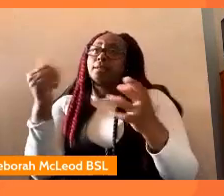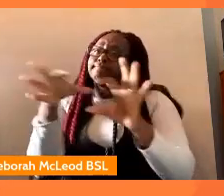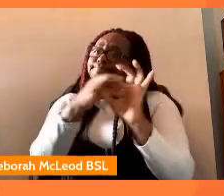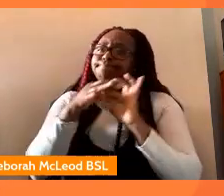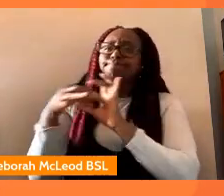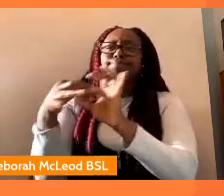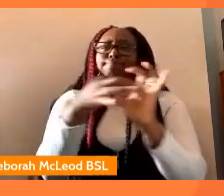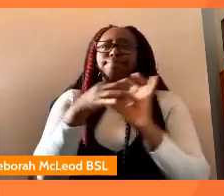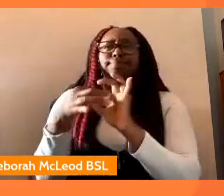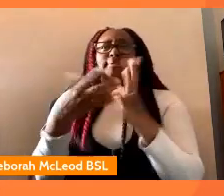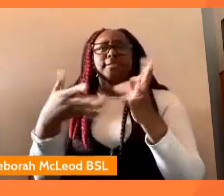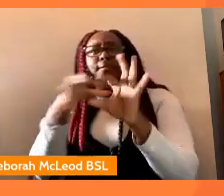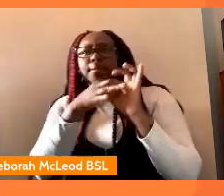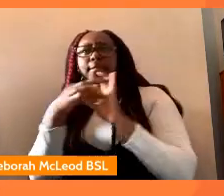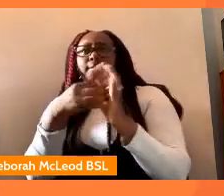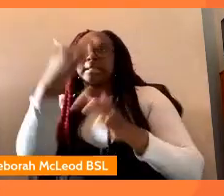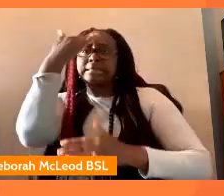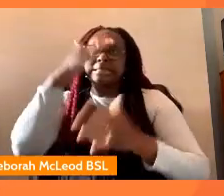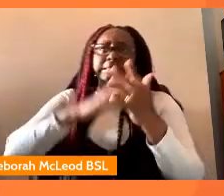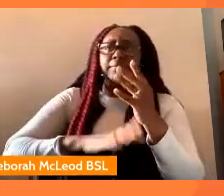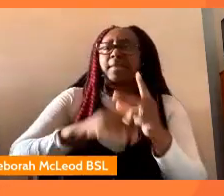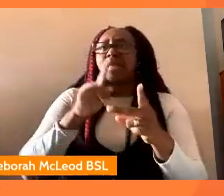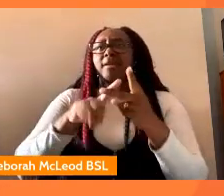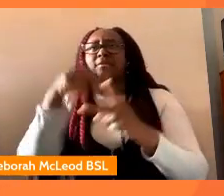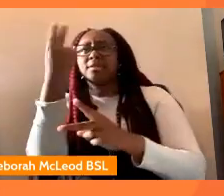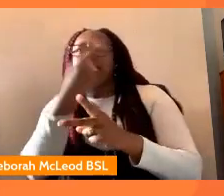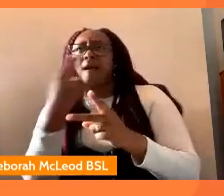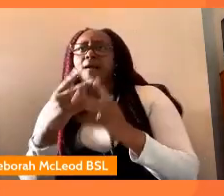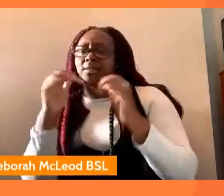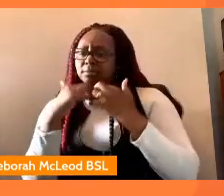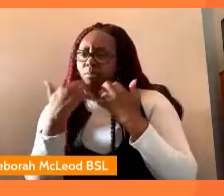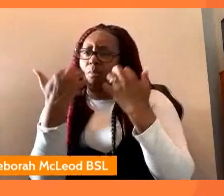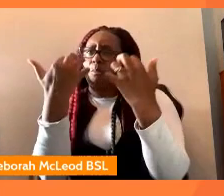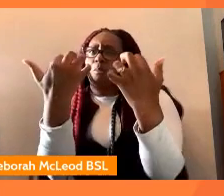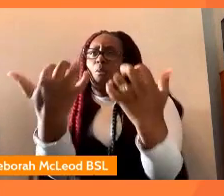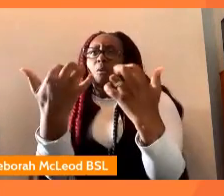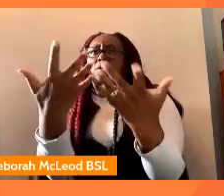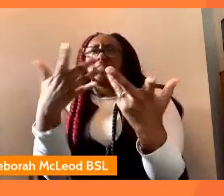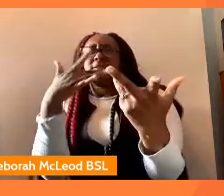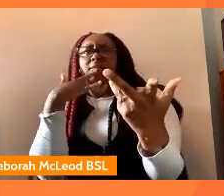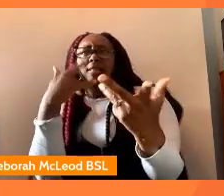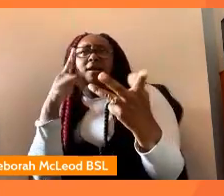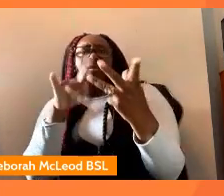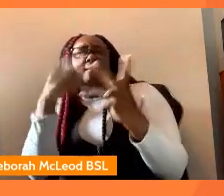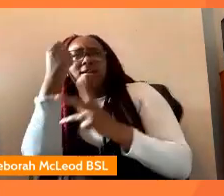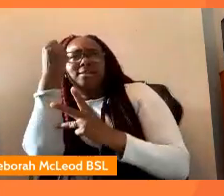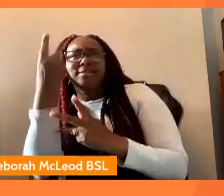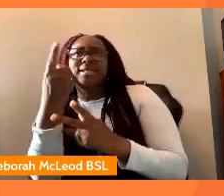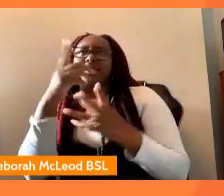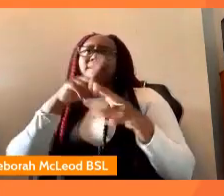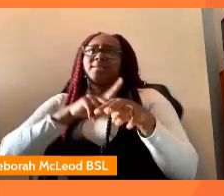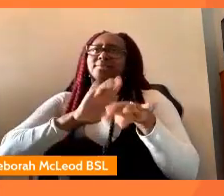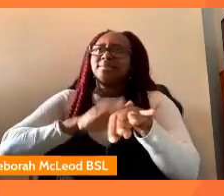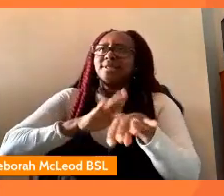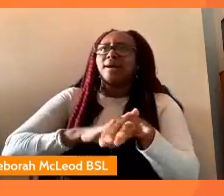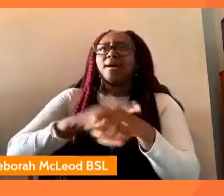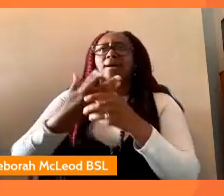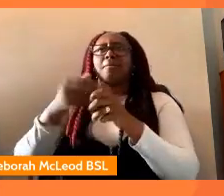It connects people with experiences, it connects artists to audiences, it draws connecting lines between ideas, time, places and perspectives.